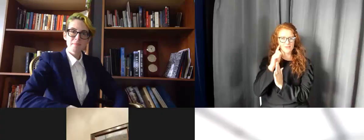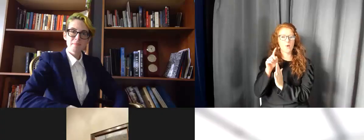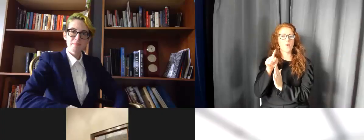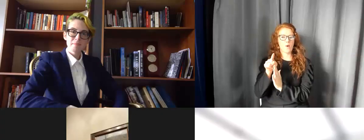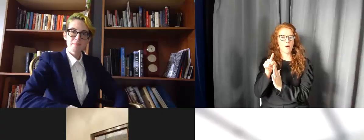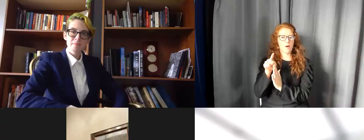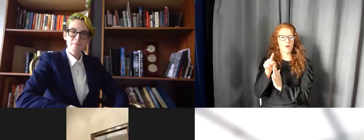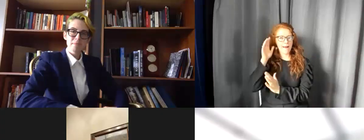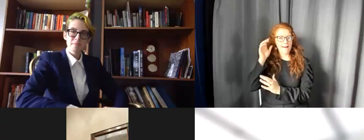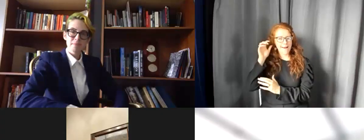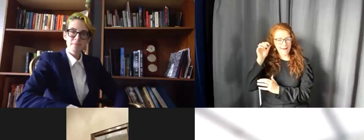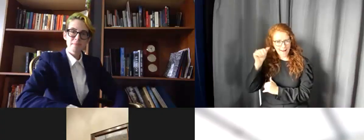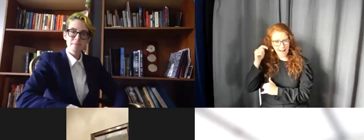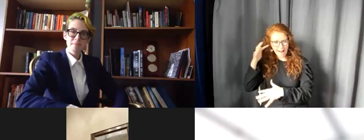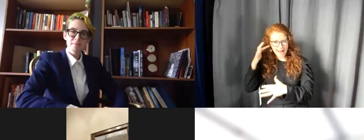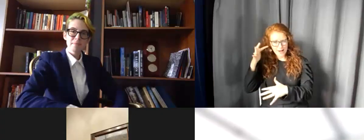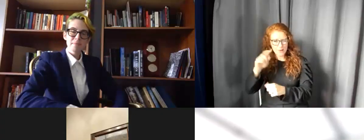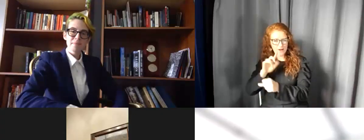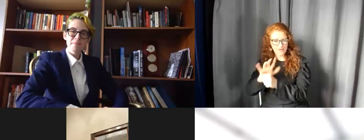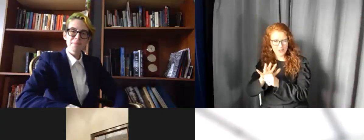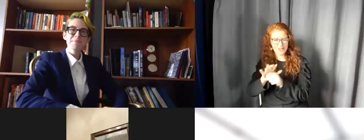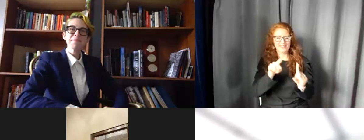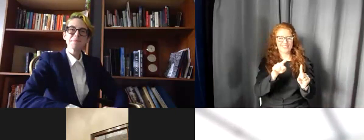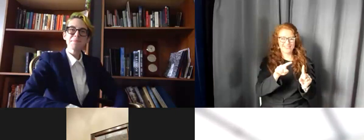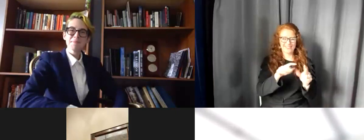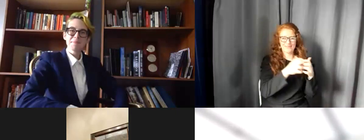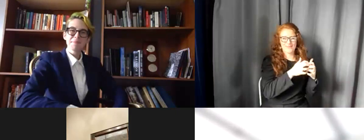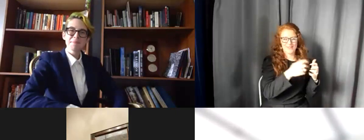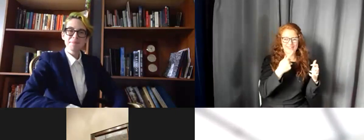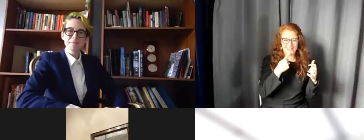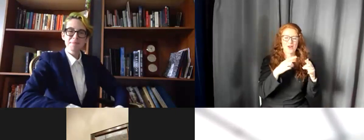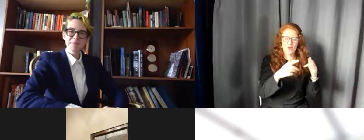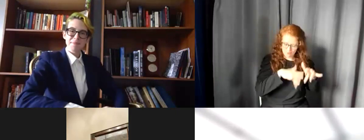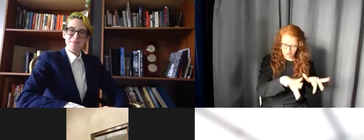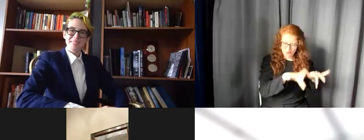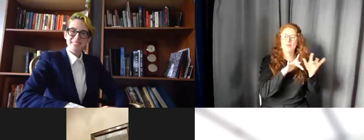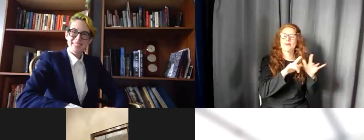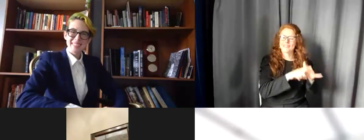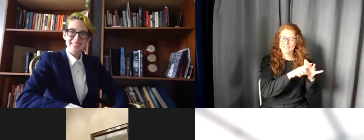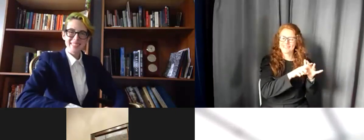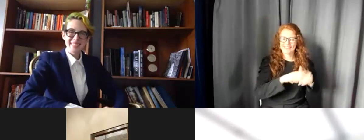Michael Libby: We are now alive. Jordan Radford: Okay. Jordan Radford: Got it so